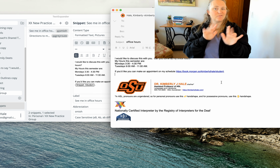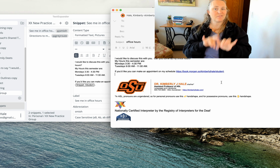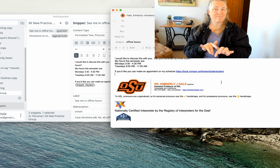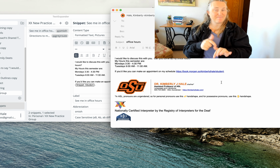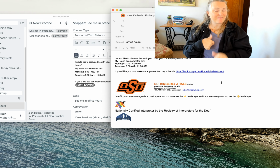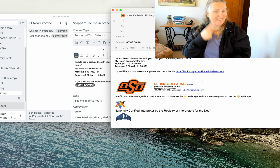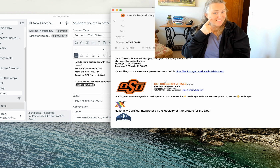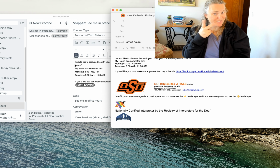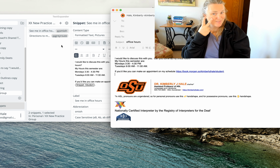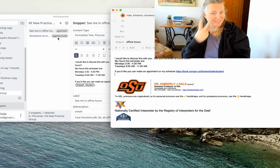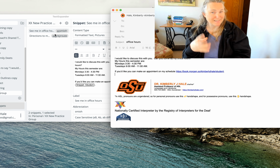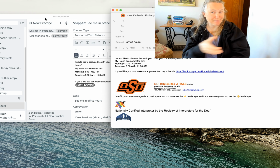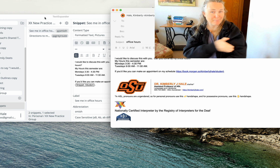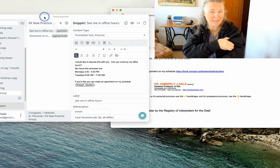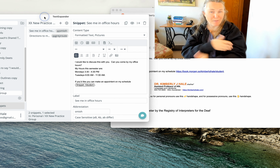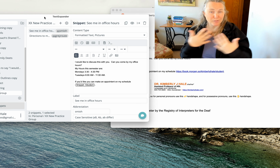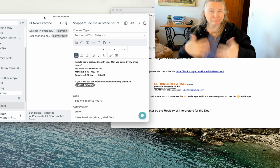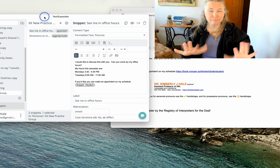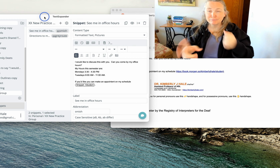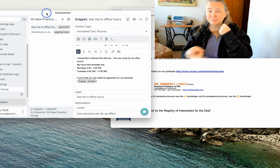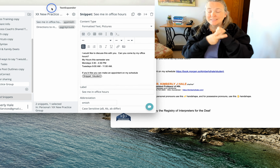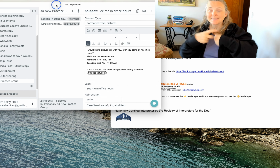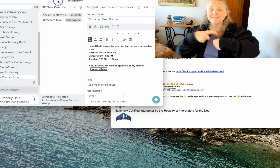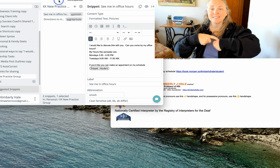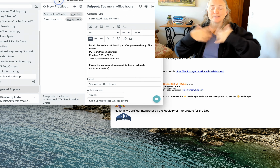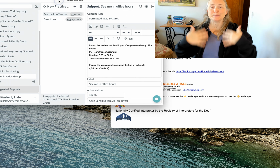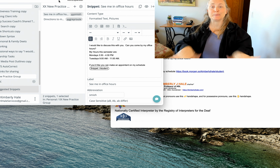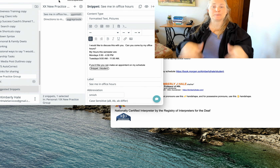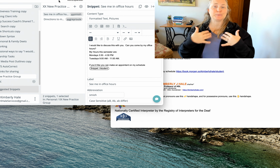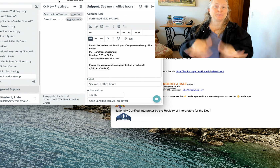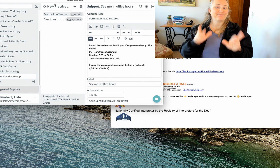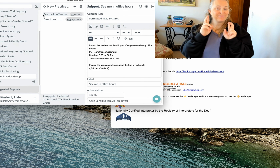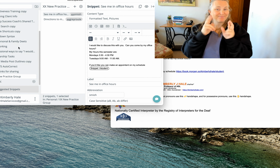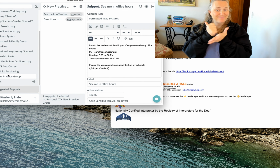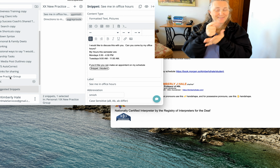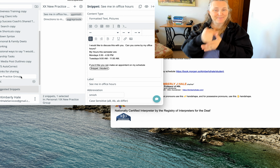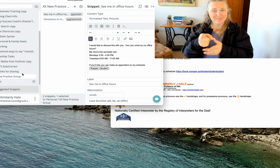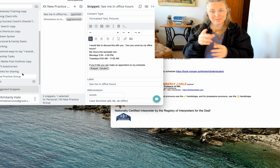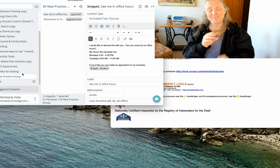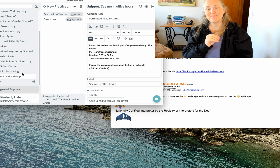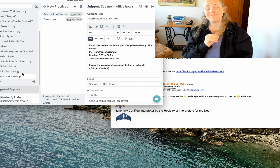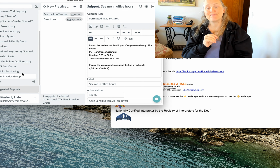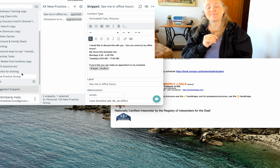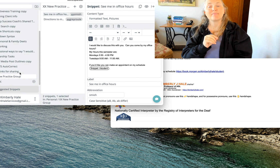I think you can see the power of this tool. And I hope that it is helpful to you. I will be sharing.